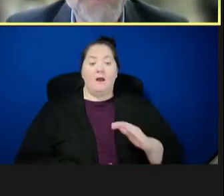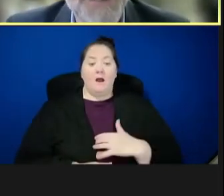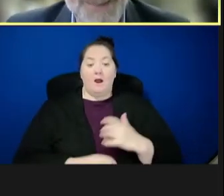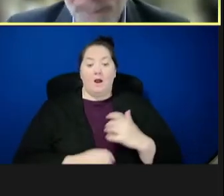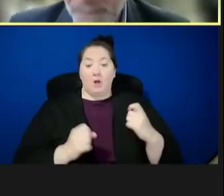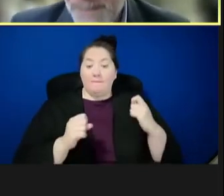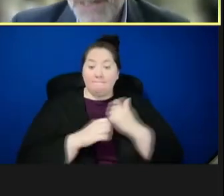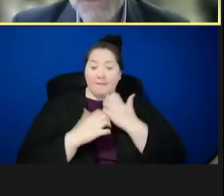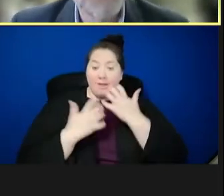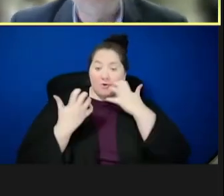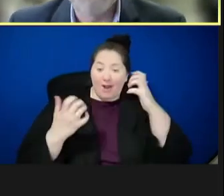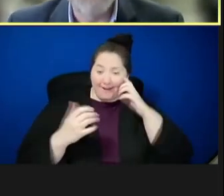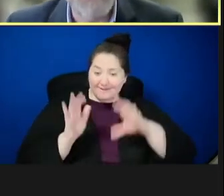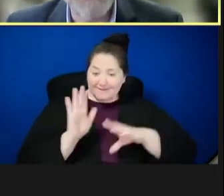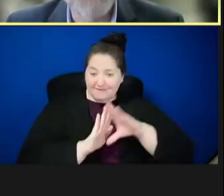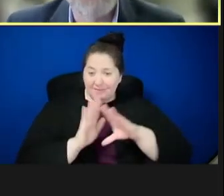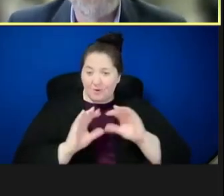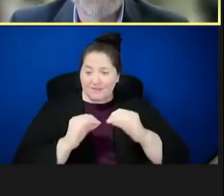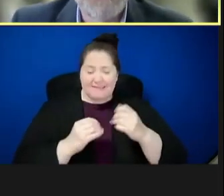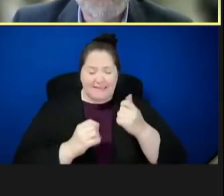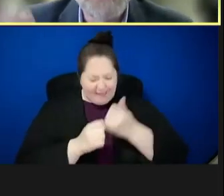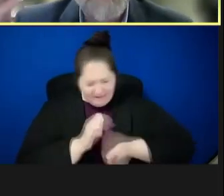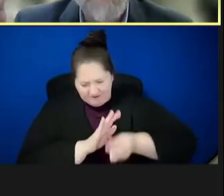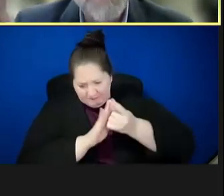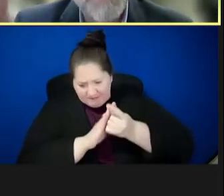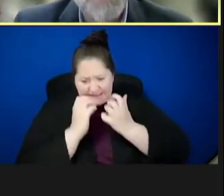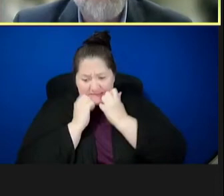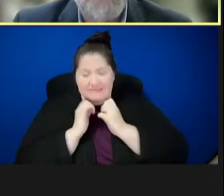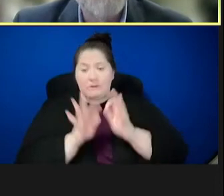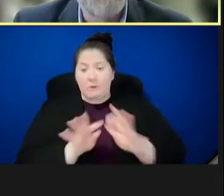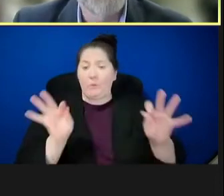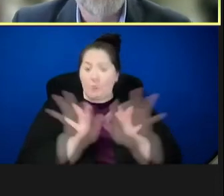development organization is every minute counts. And especially those overhead minutes where